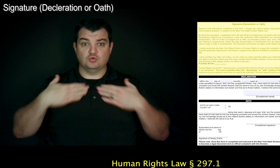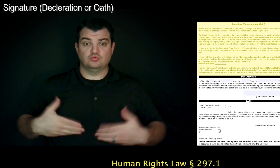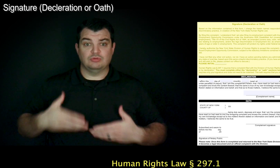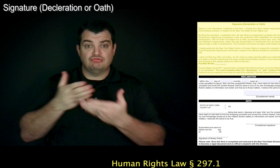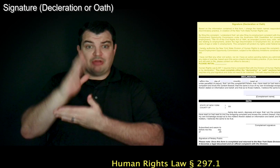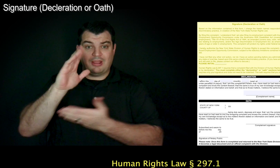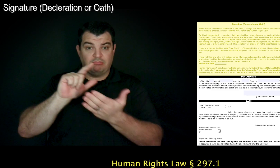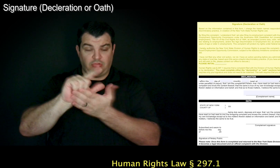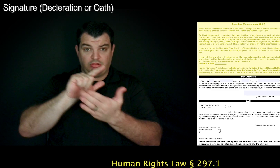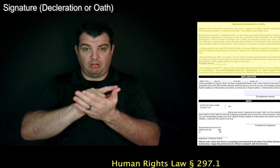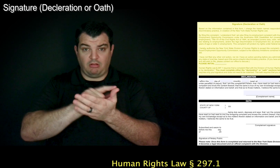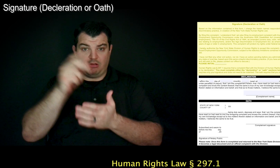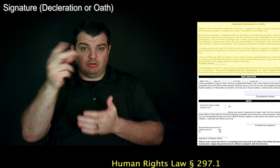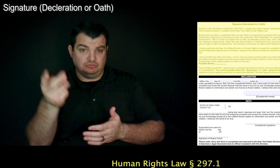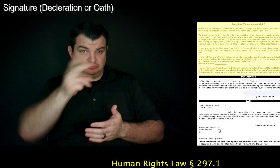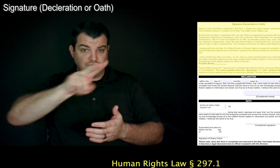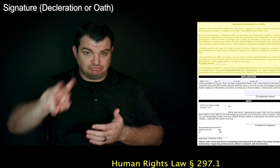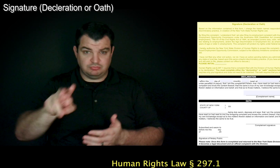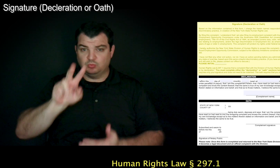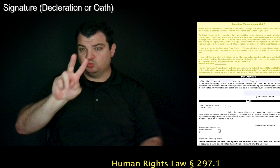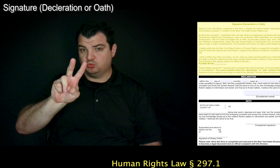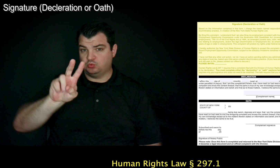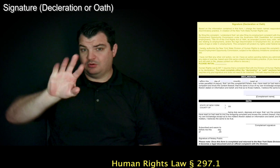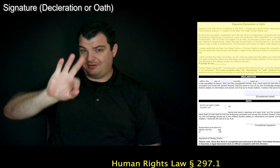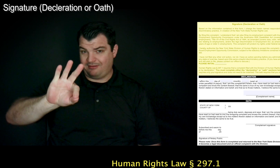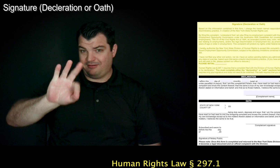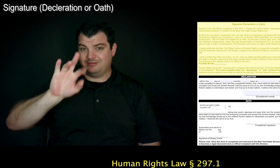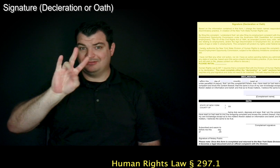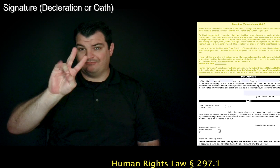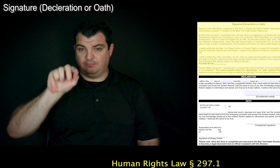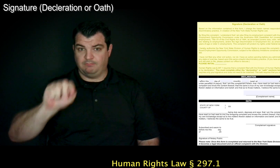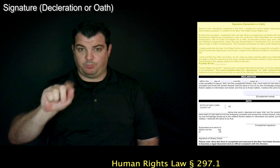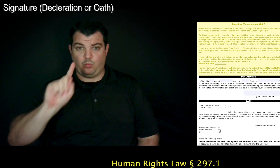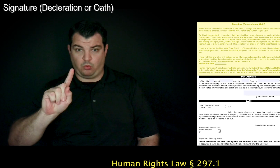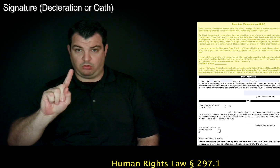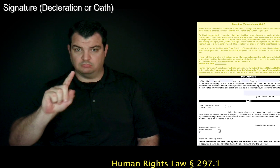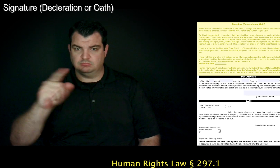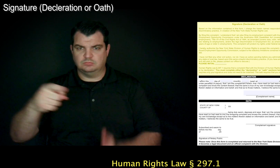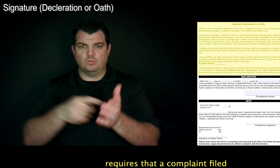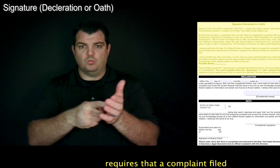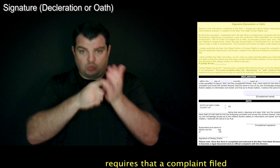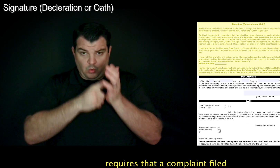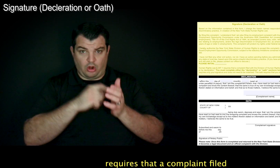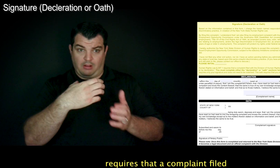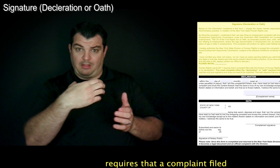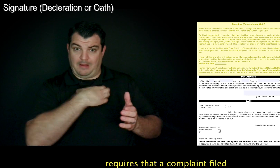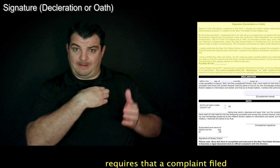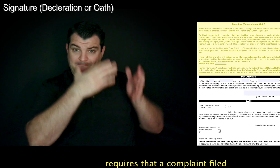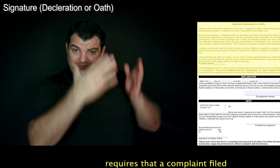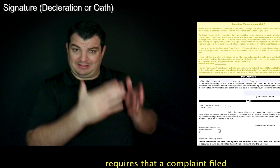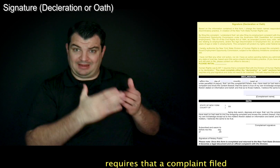Human Rights Law § 297.1 requires that a complaint filed